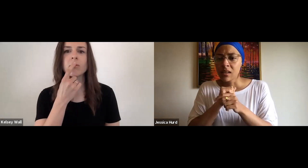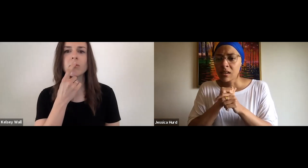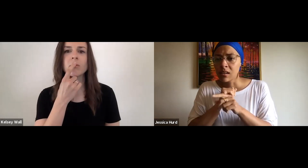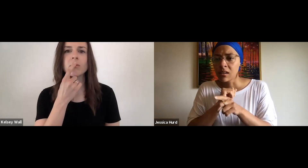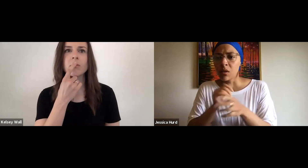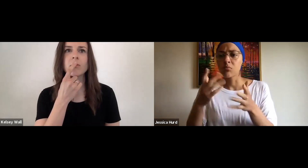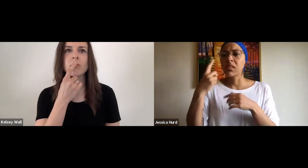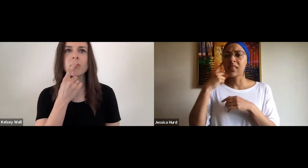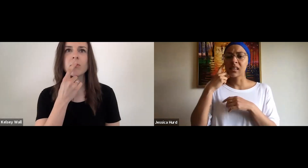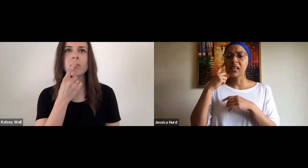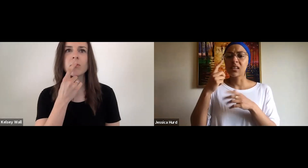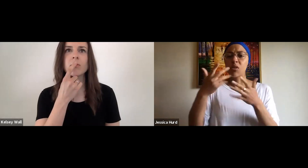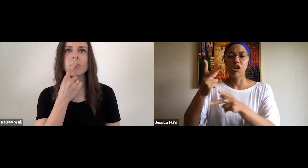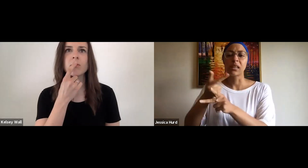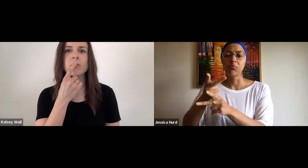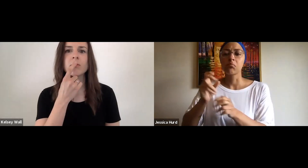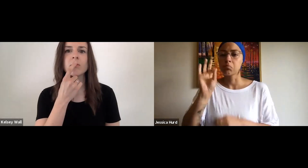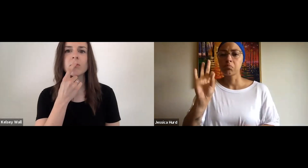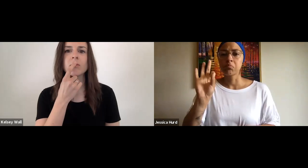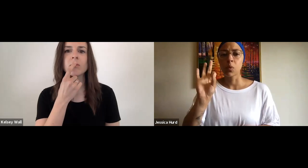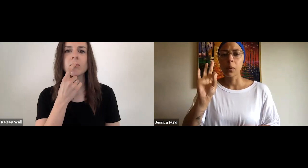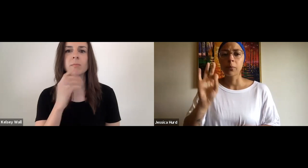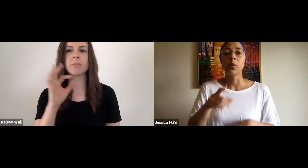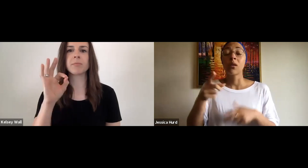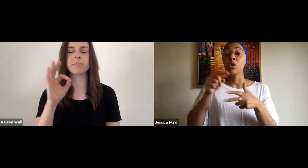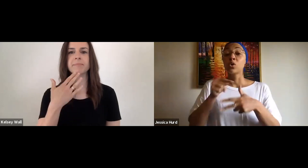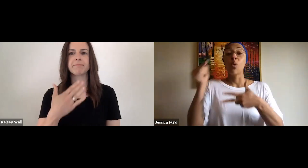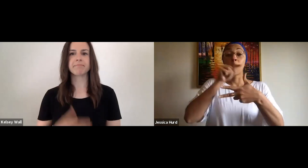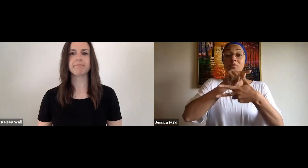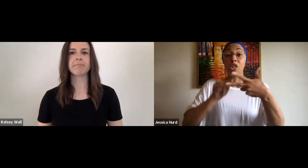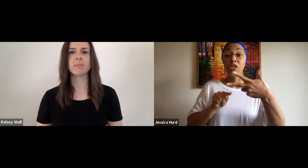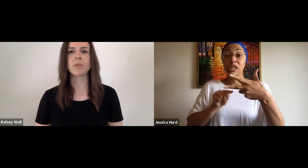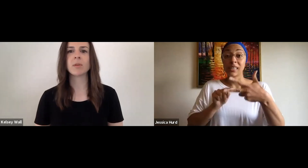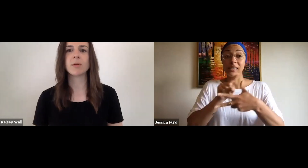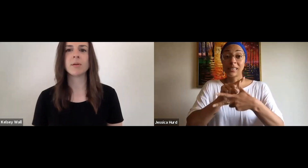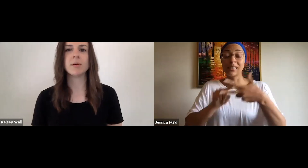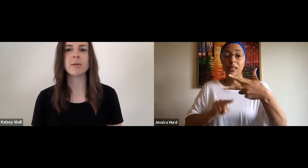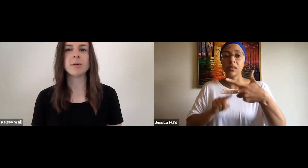I see one question here already. Oh, I think it's already been taken care of. OK.